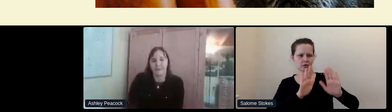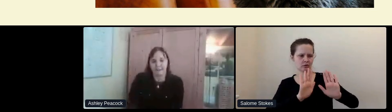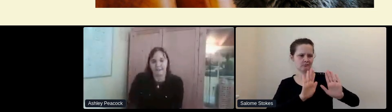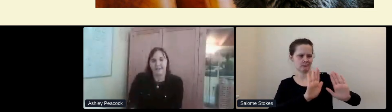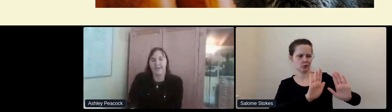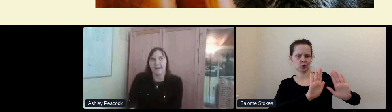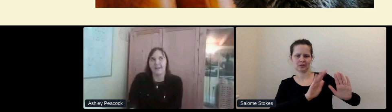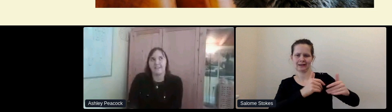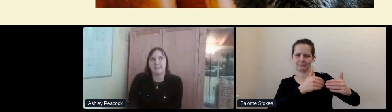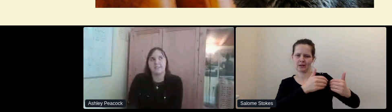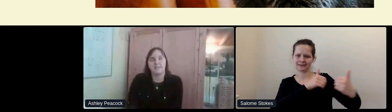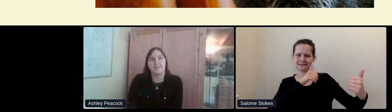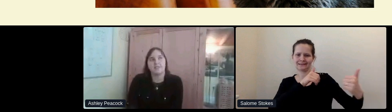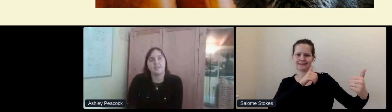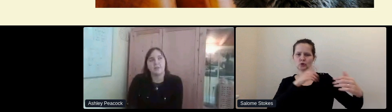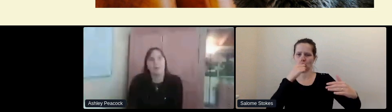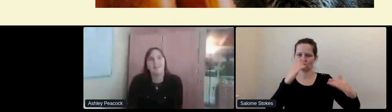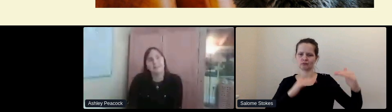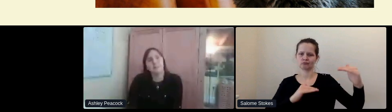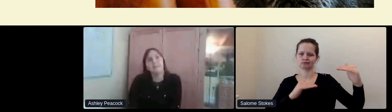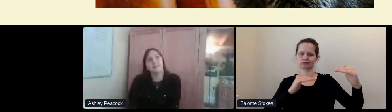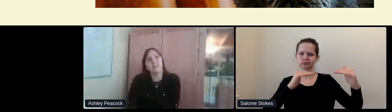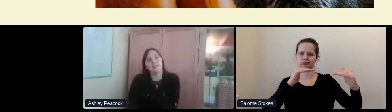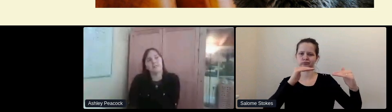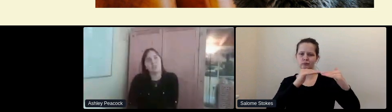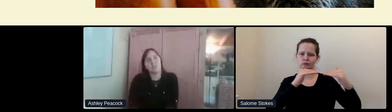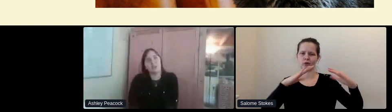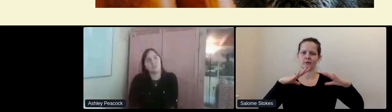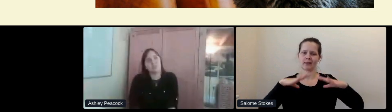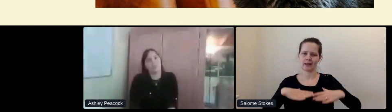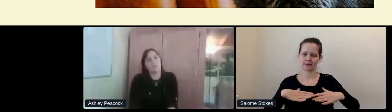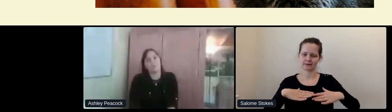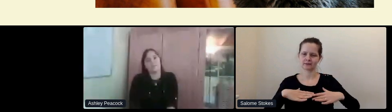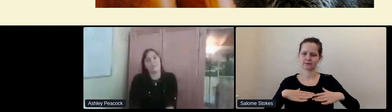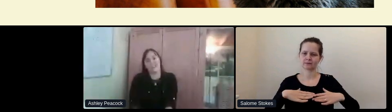So for me it does change over time. It can change over the day